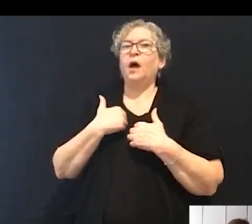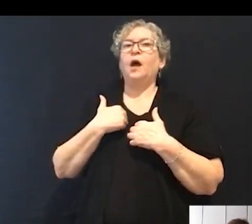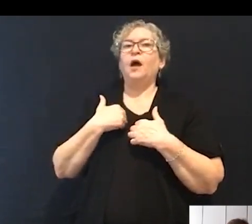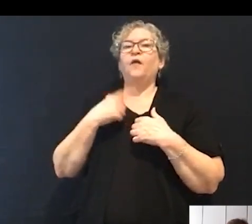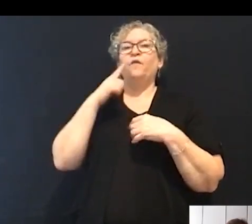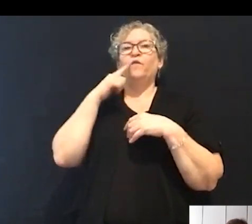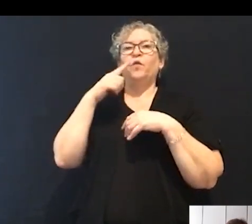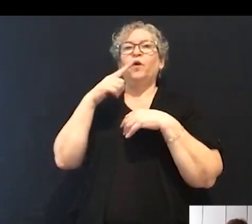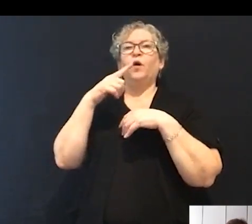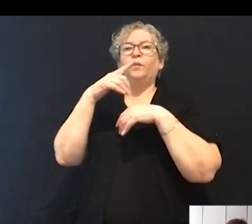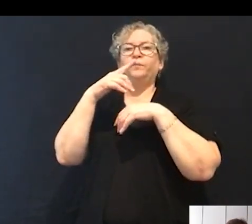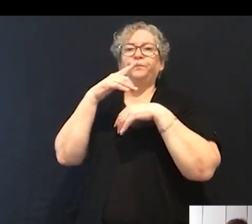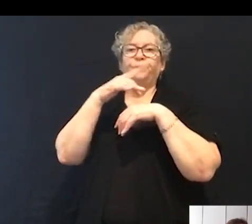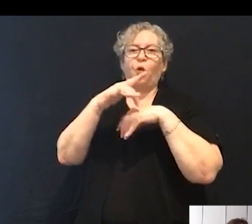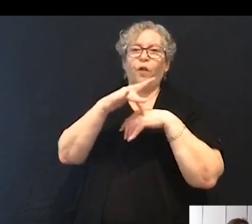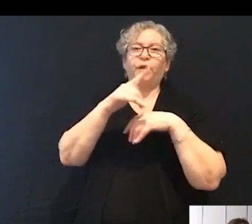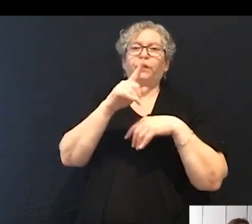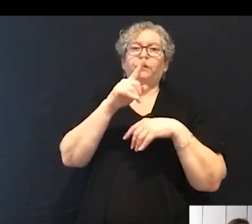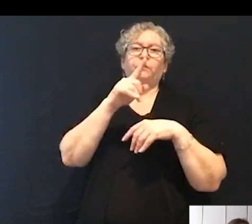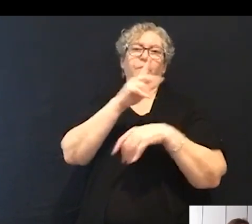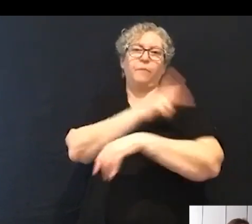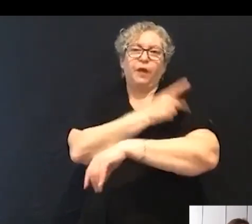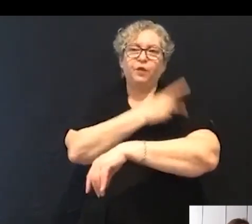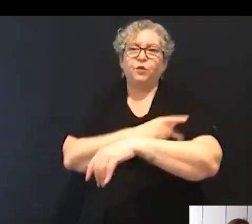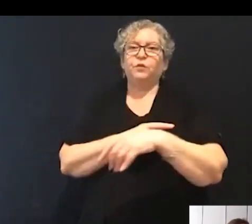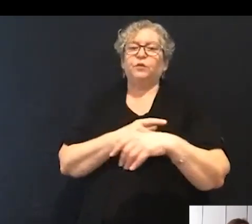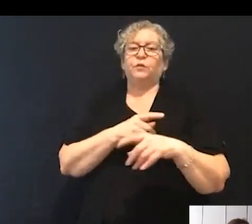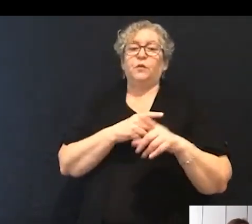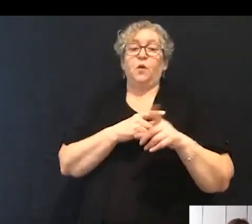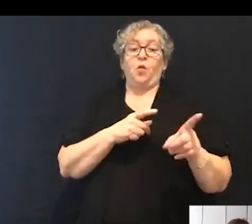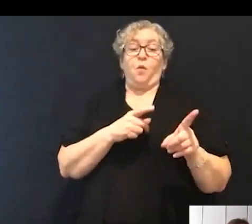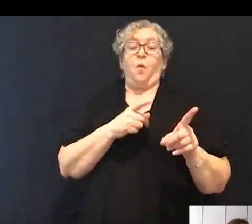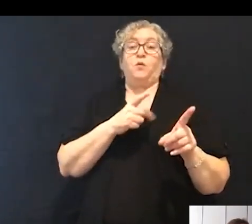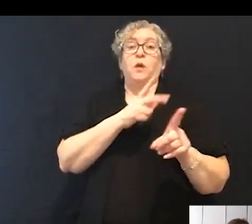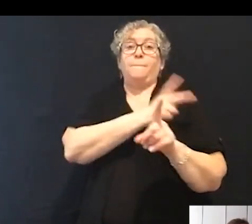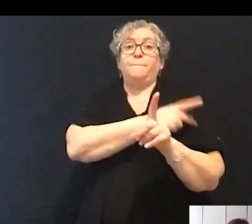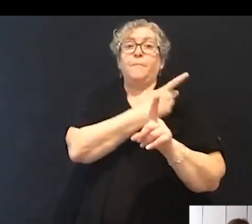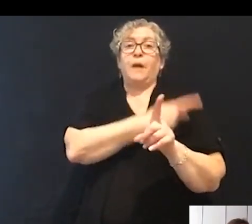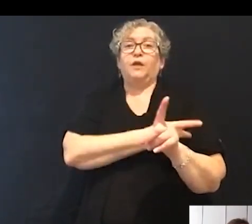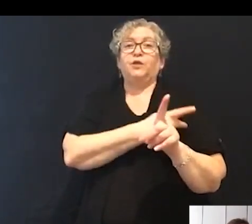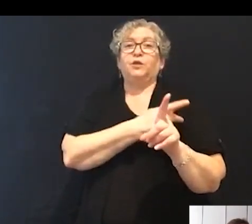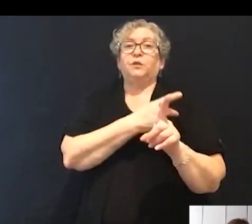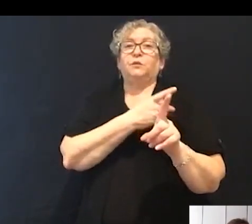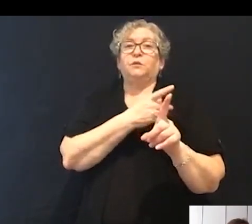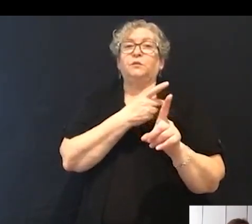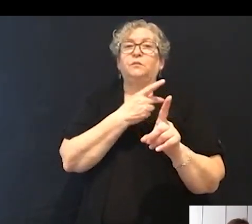And as a control, four patients in whom it was pretended that they received the treatment,